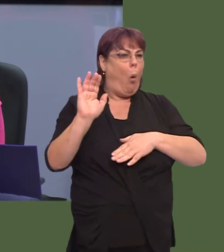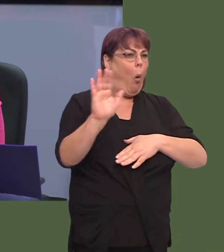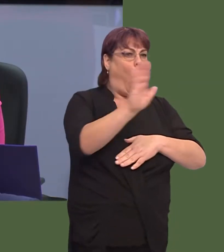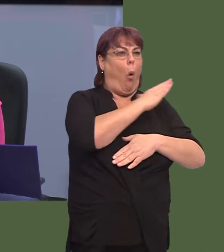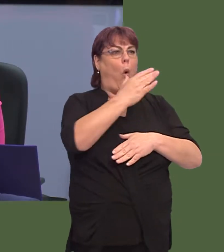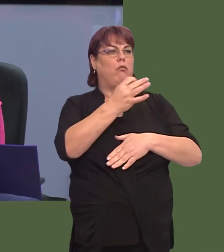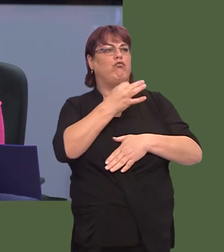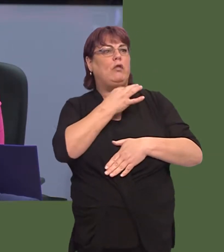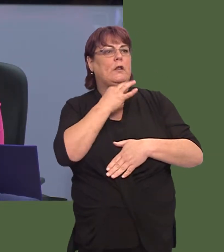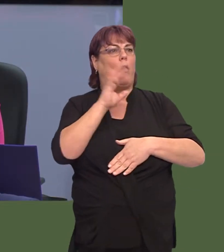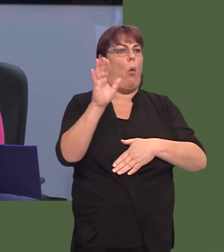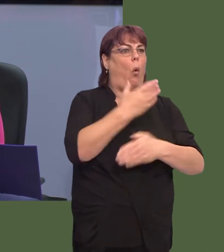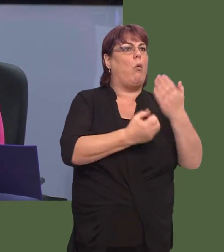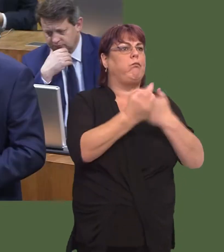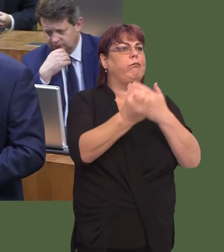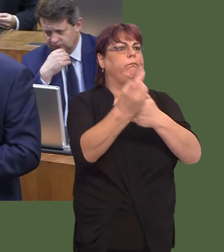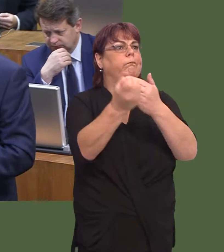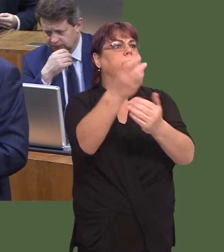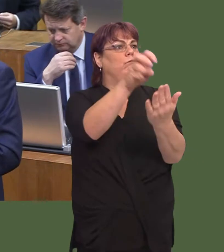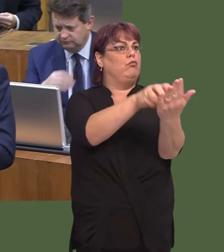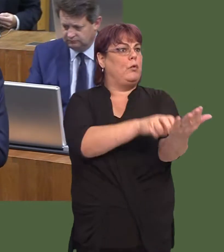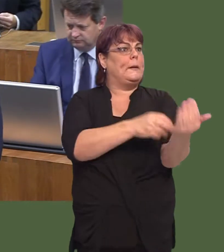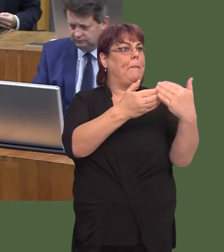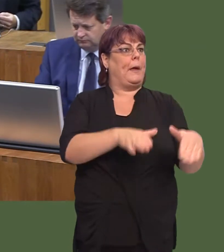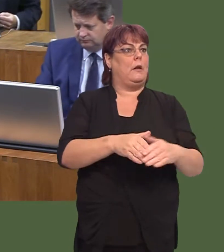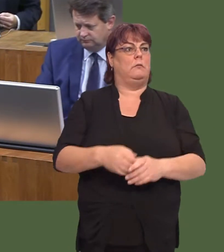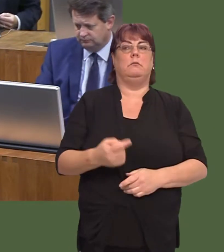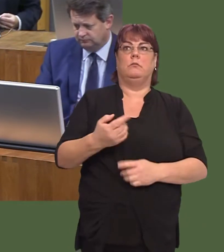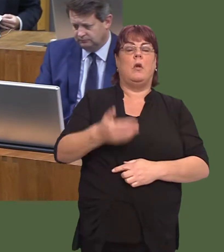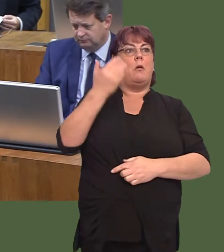I can say to the Member that, in 2016-17, the crude hospital mortality rate for BCU